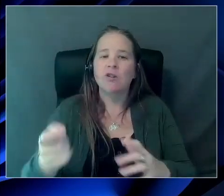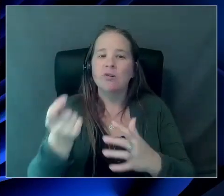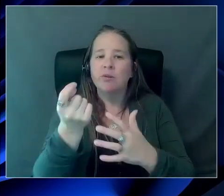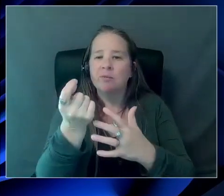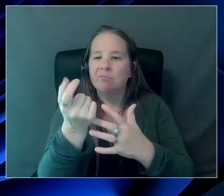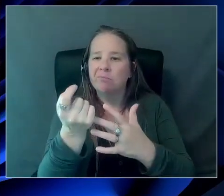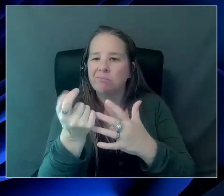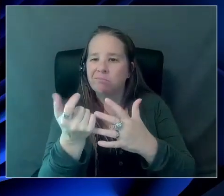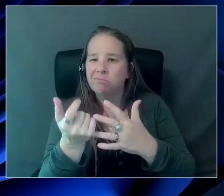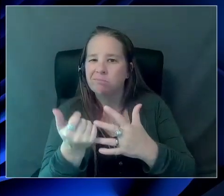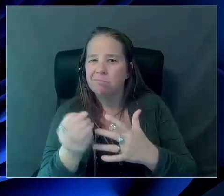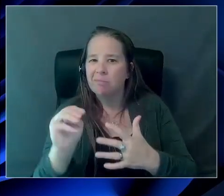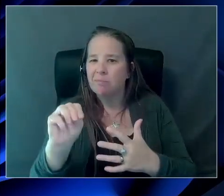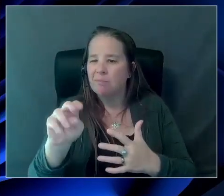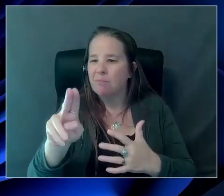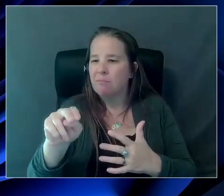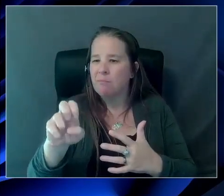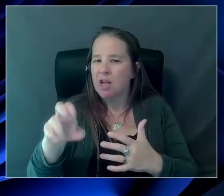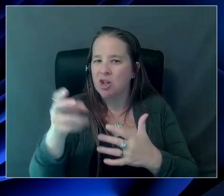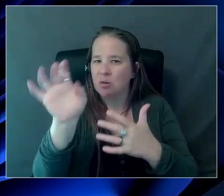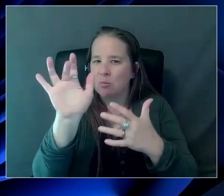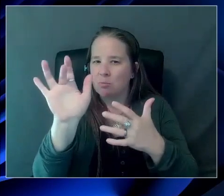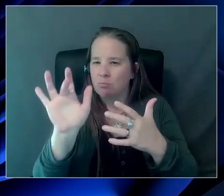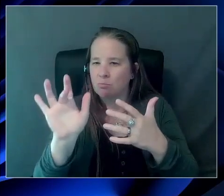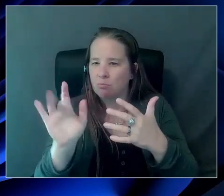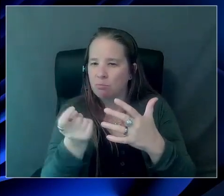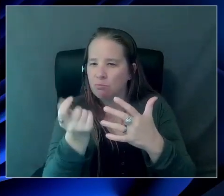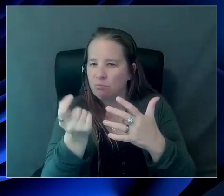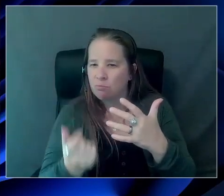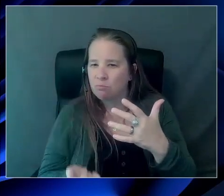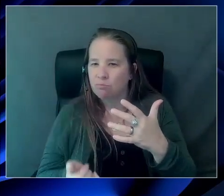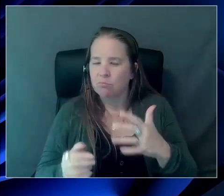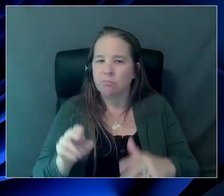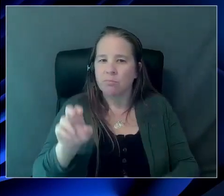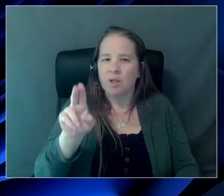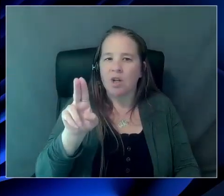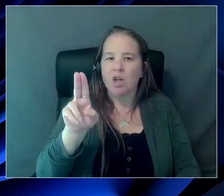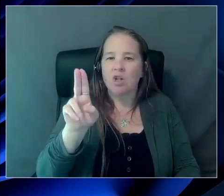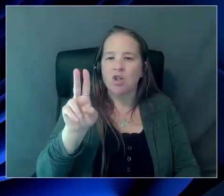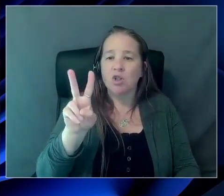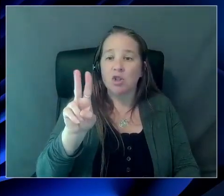menus that you might bring up. You can do that with a two finger triple tap.